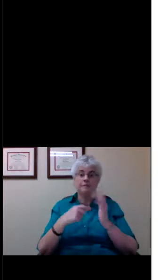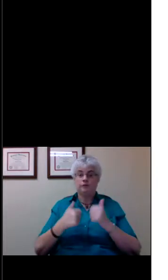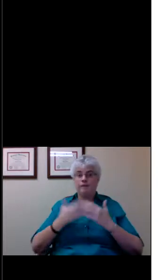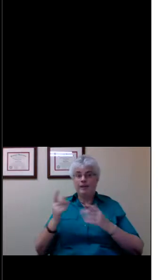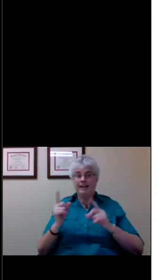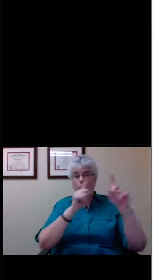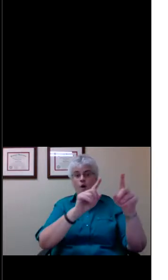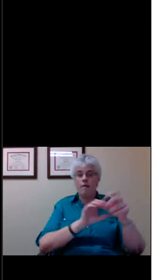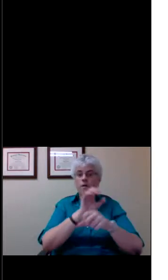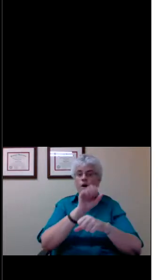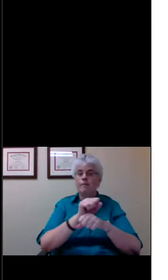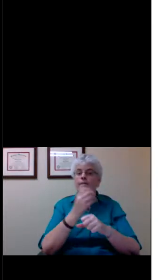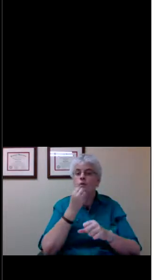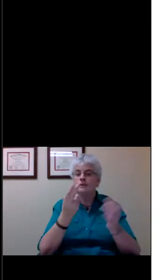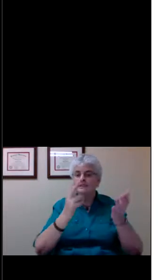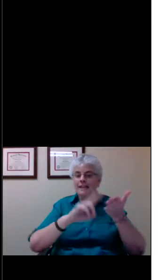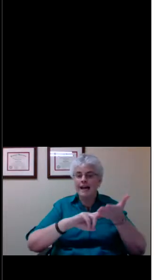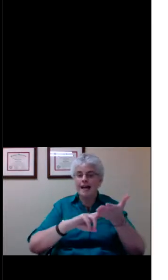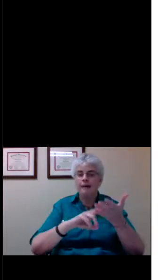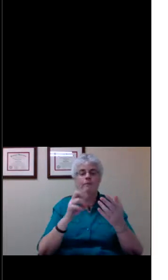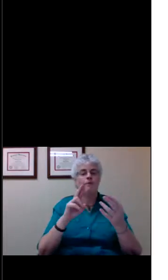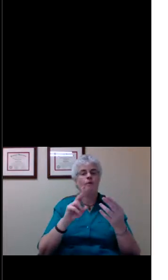interpreter if you're trying to make a telephone call, if you're trying to get